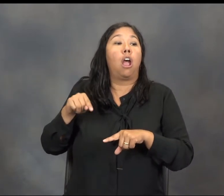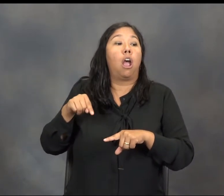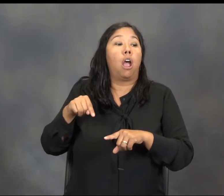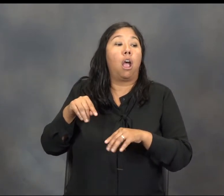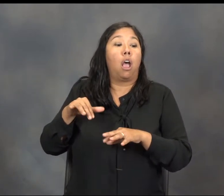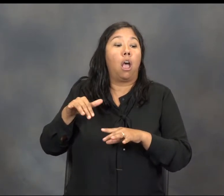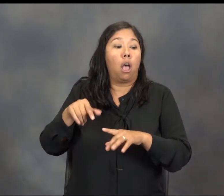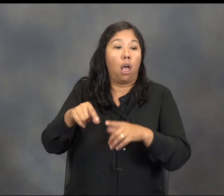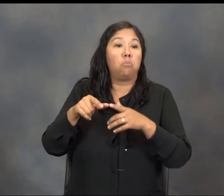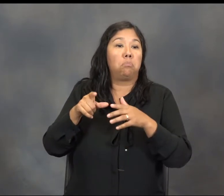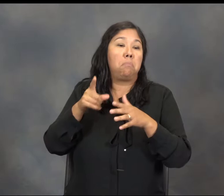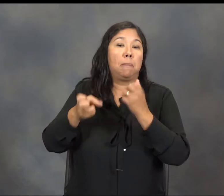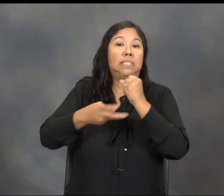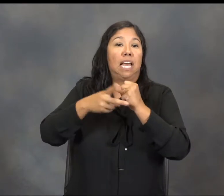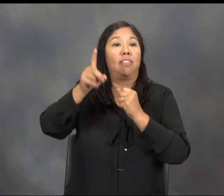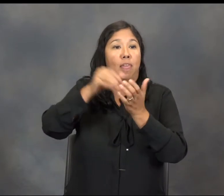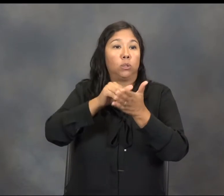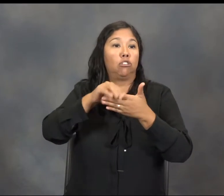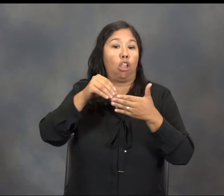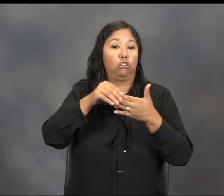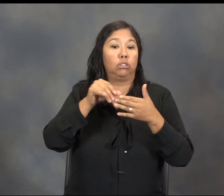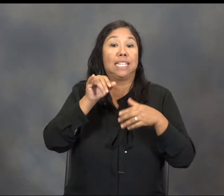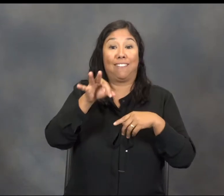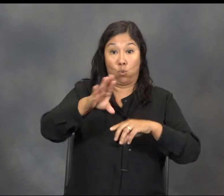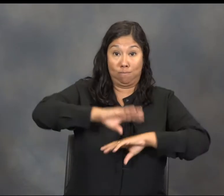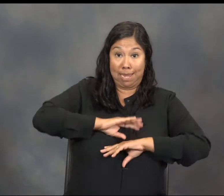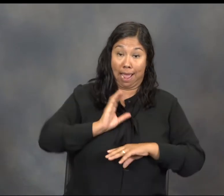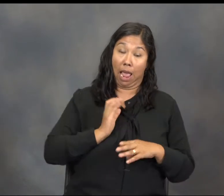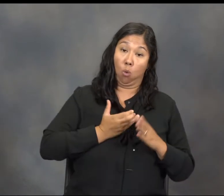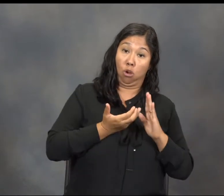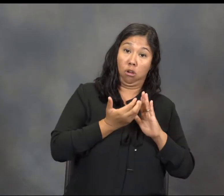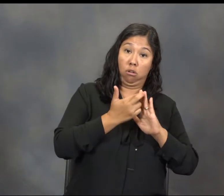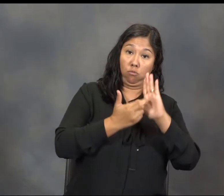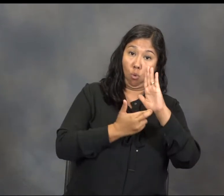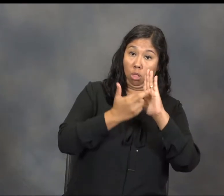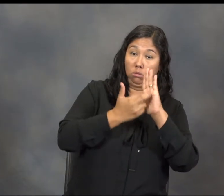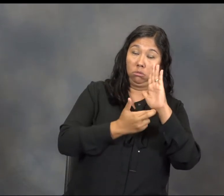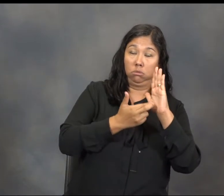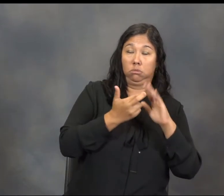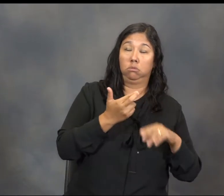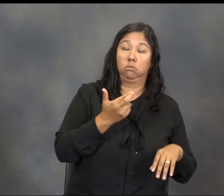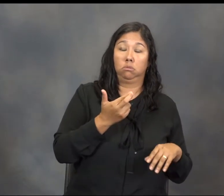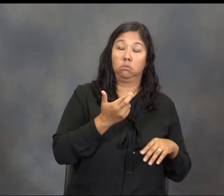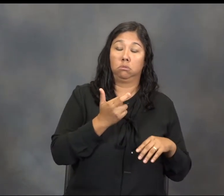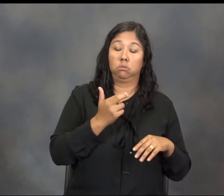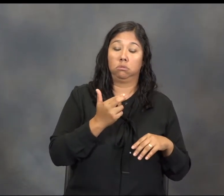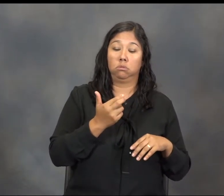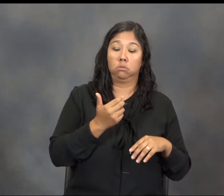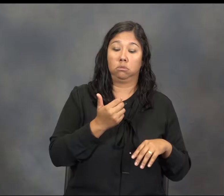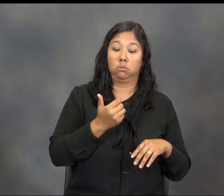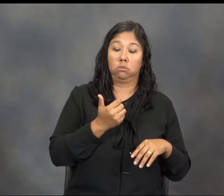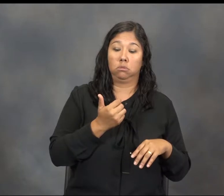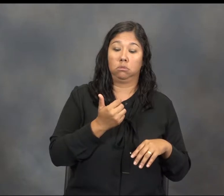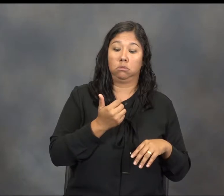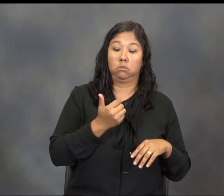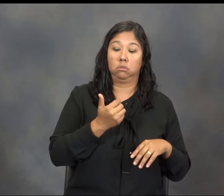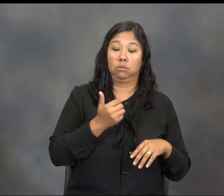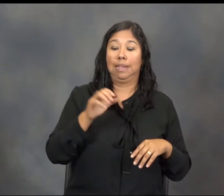So if you're within our income guidelines which are set according to eligibility for the Earned Income Tax Credit. I know that's jargon.